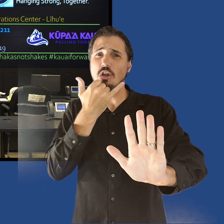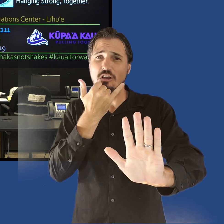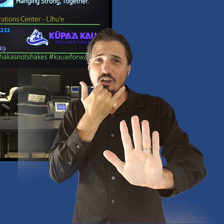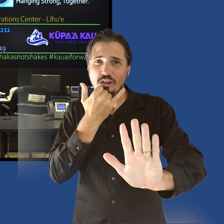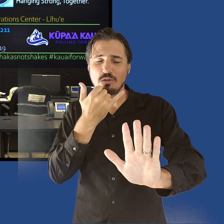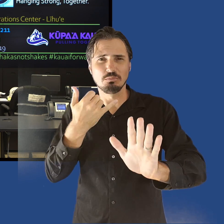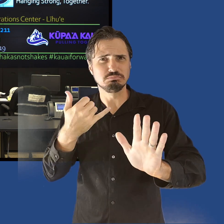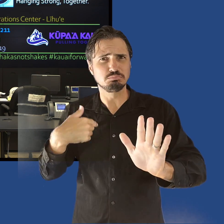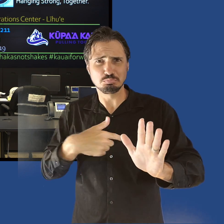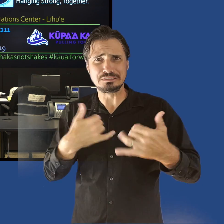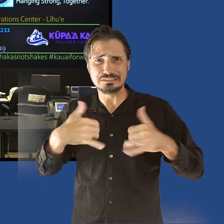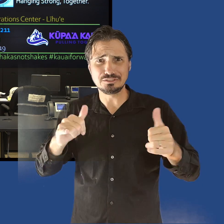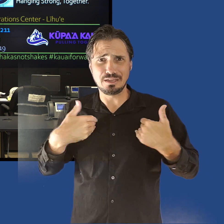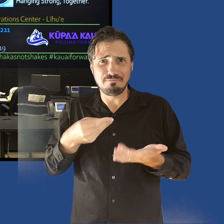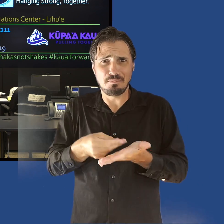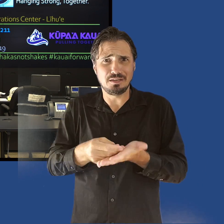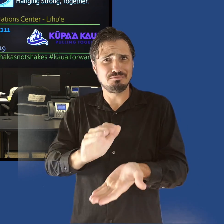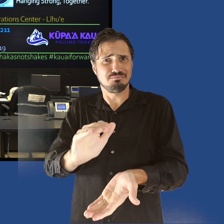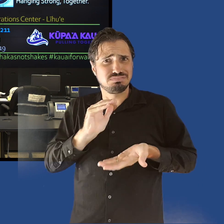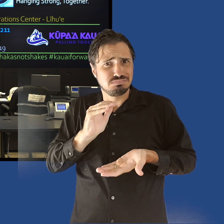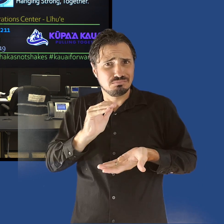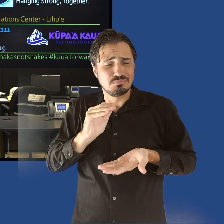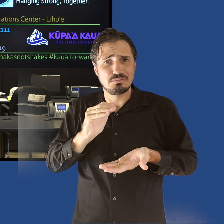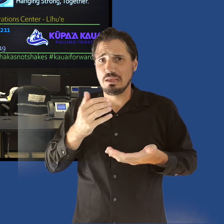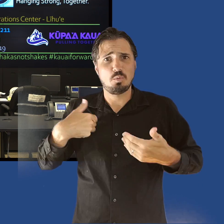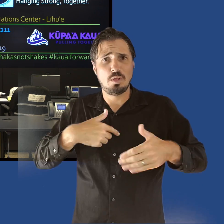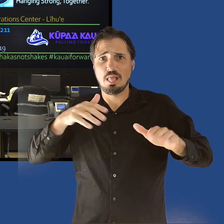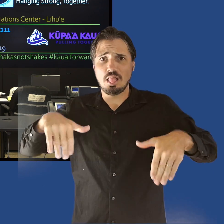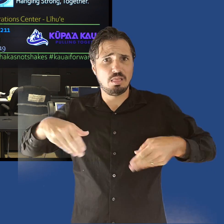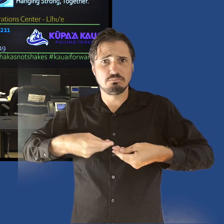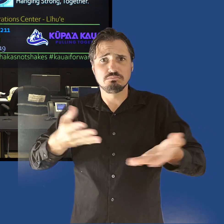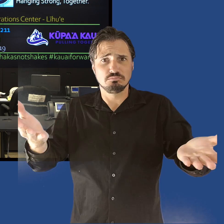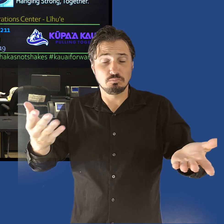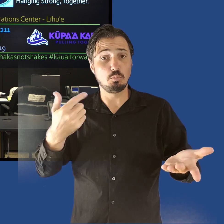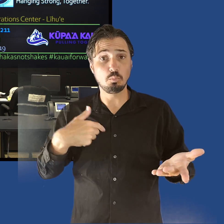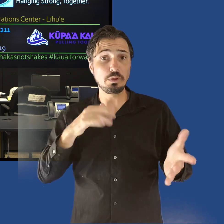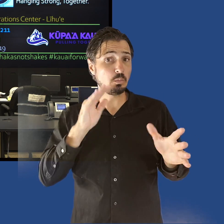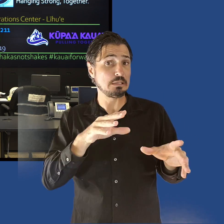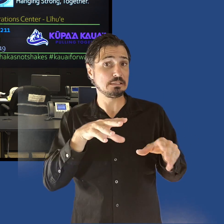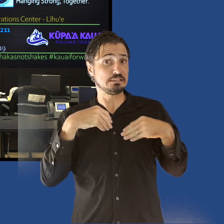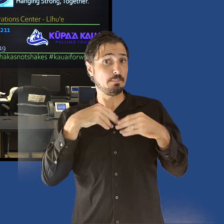Applications are being accepted and no money has yet been distributed.